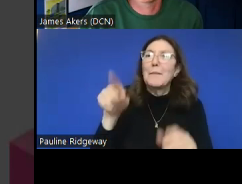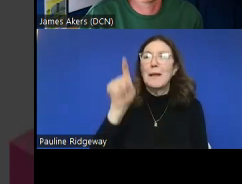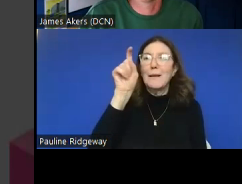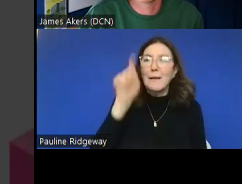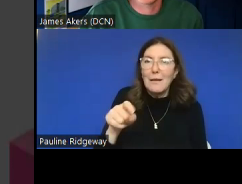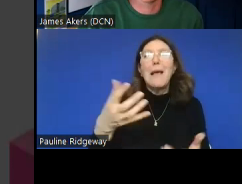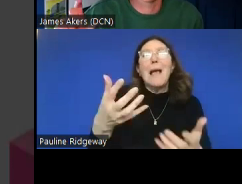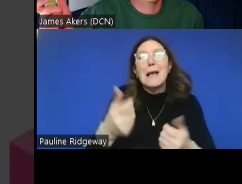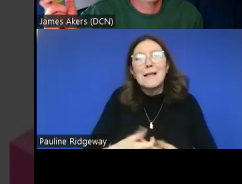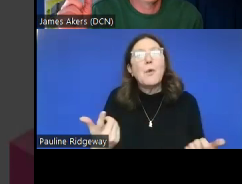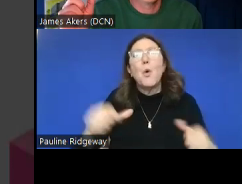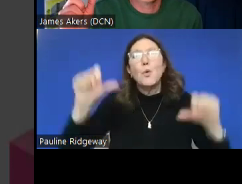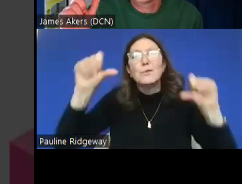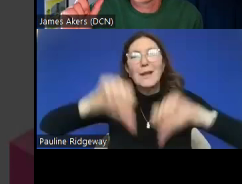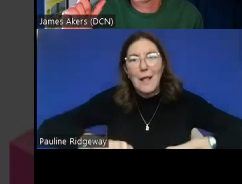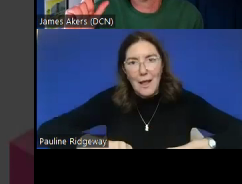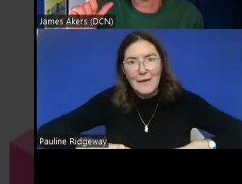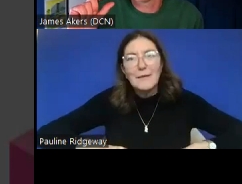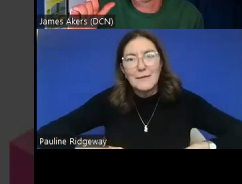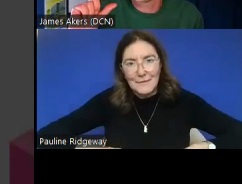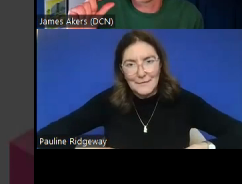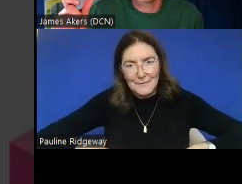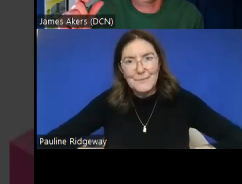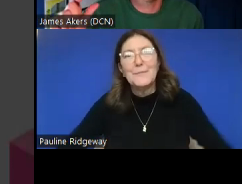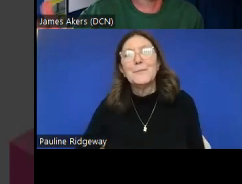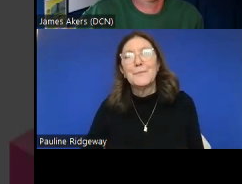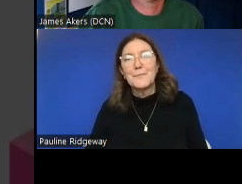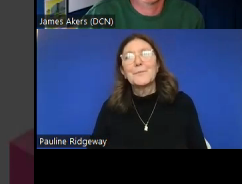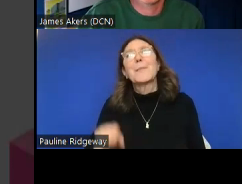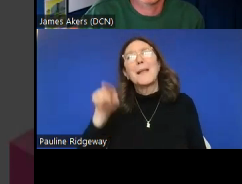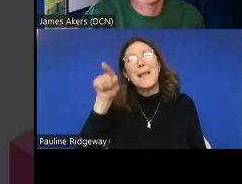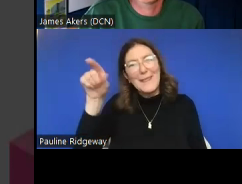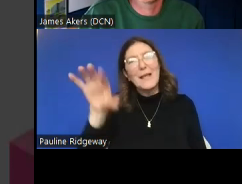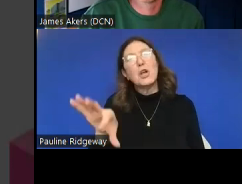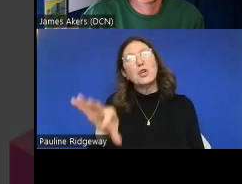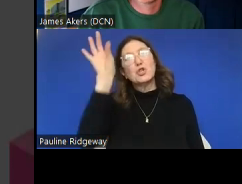and give the user choice about what that is.